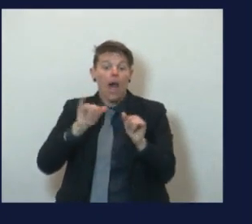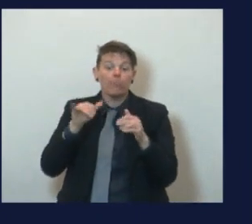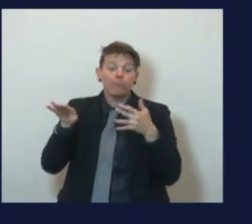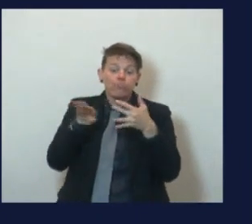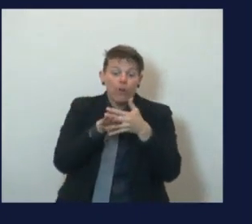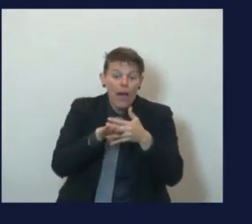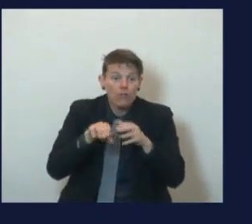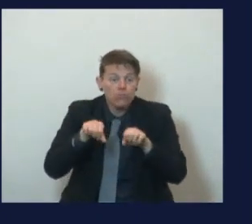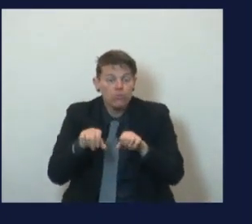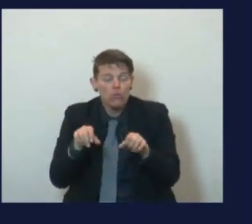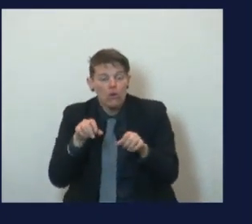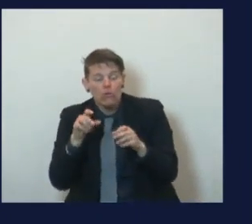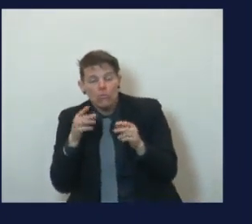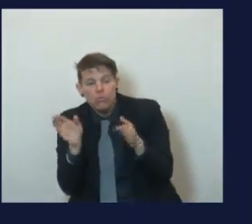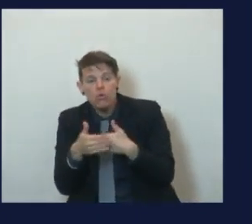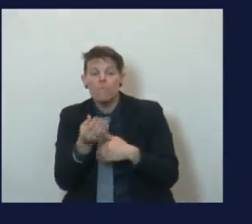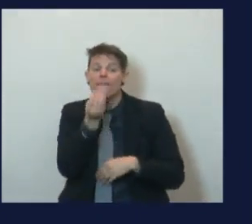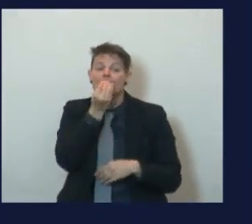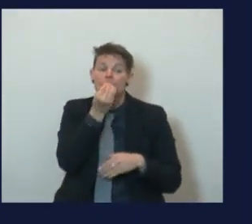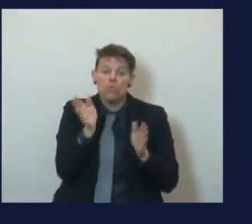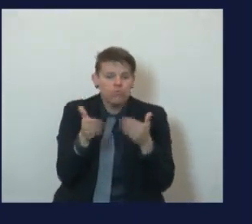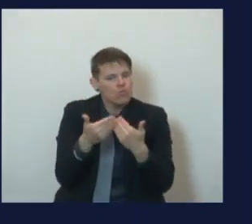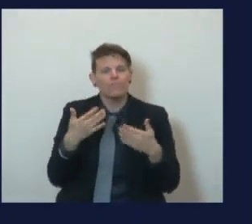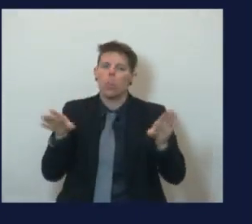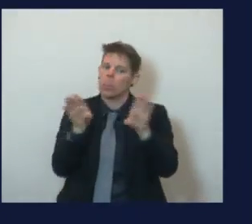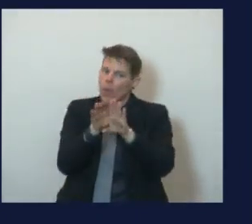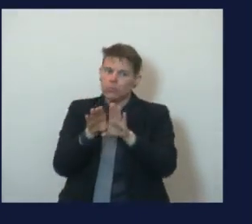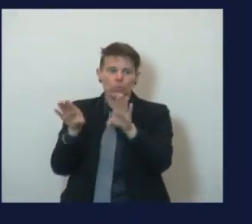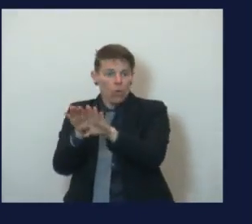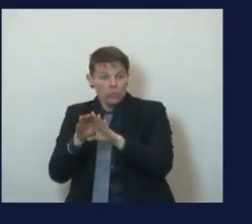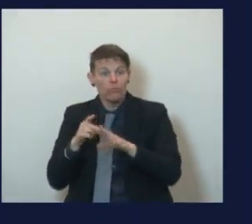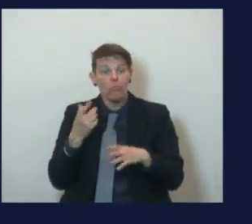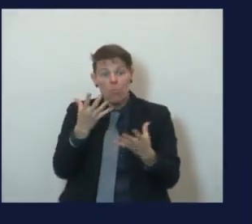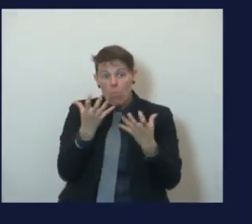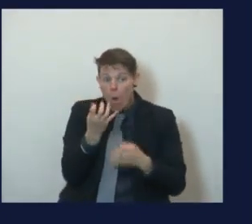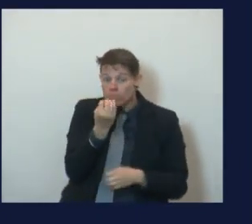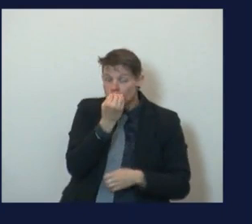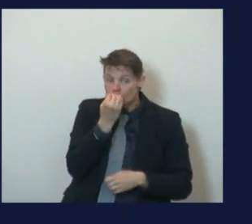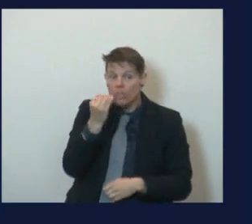YOU NEED TO CLOSE COMMON AREAS WHERE PERSONNEL AT THE WORKPLACE ARE LIKELY TO CONGREGATE.